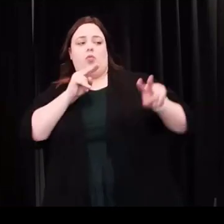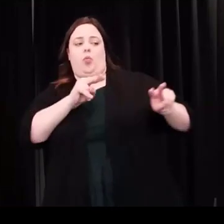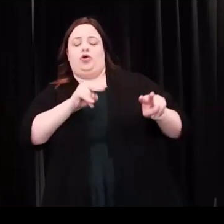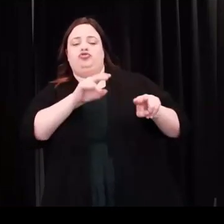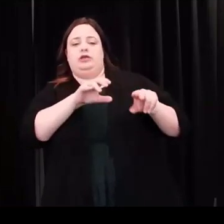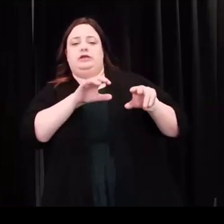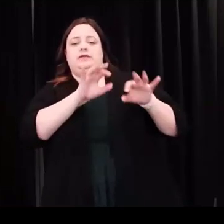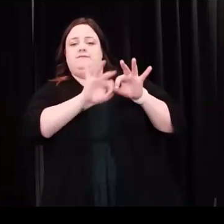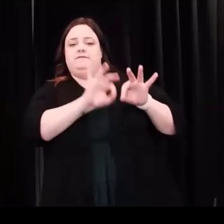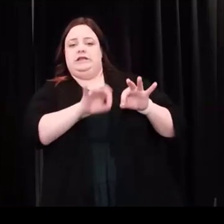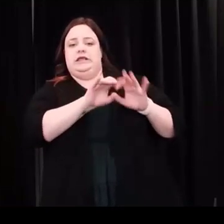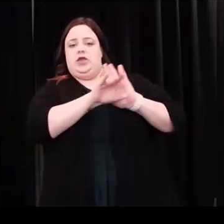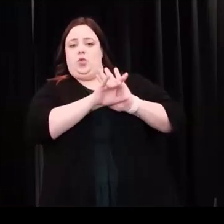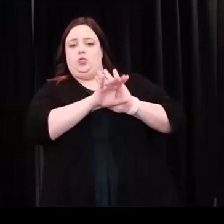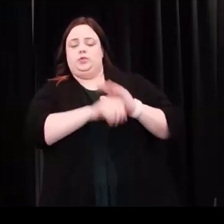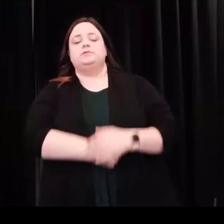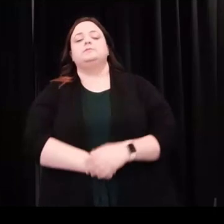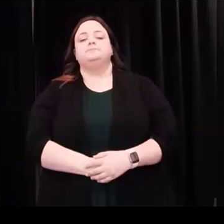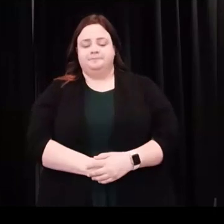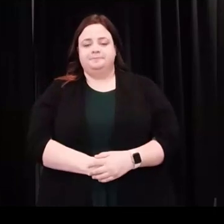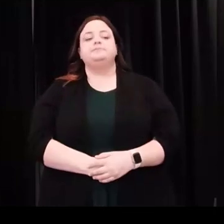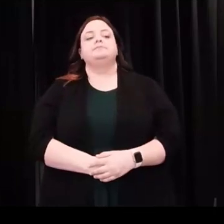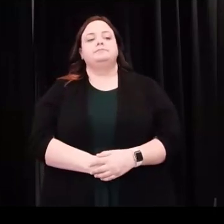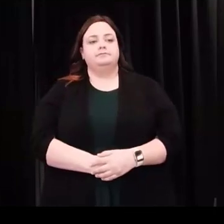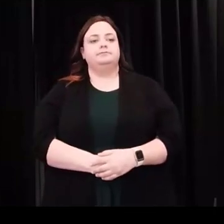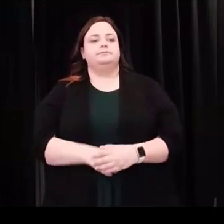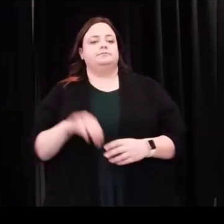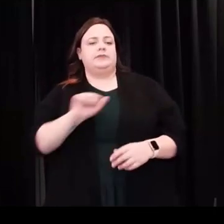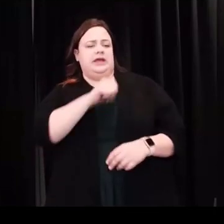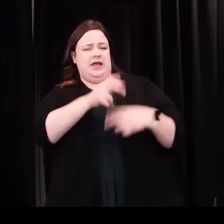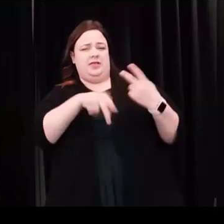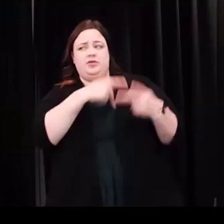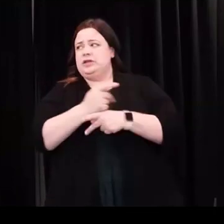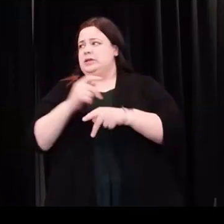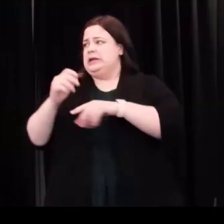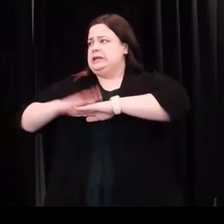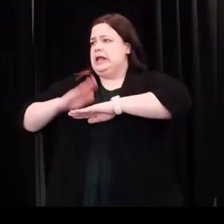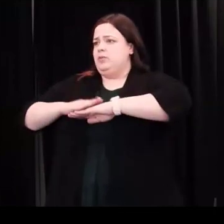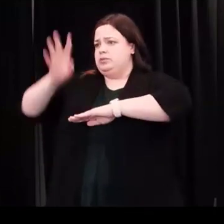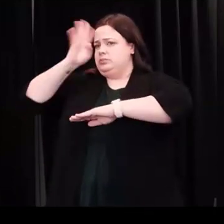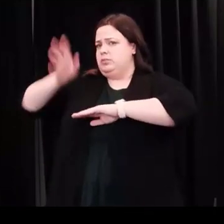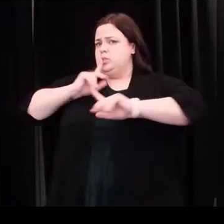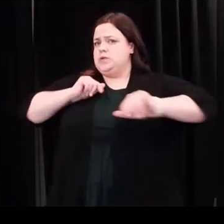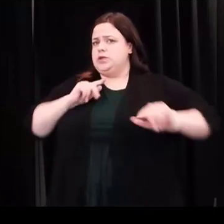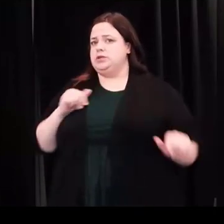Note taking software and video captions. Okay, any other tables come up with any other solutions? Our